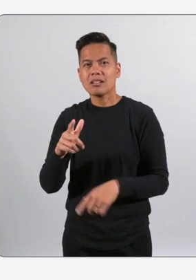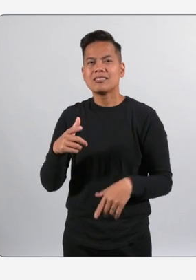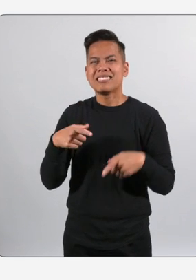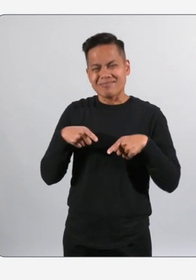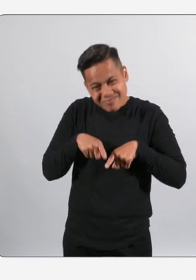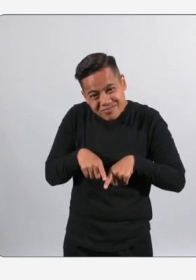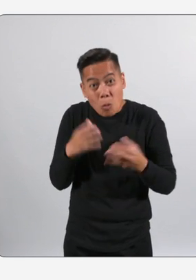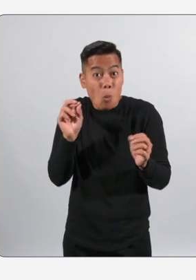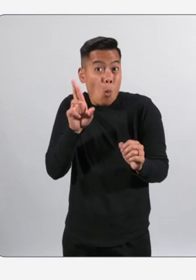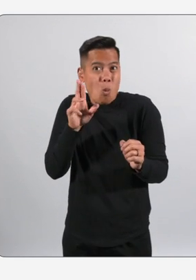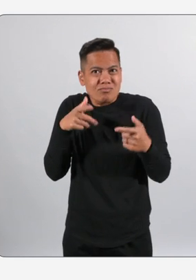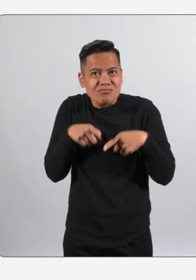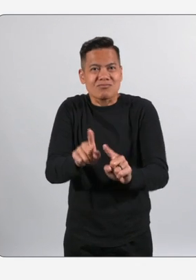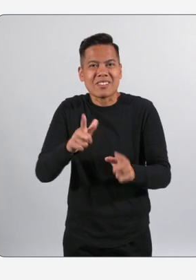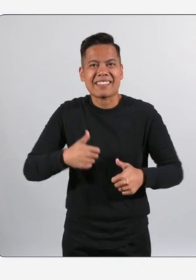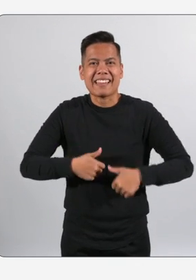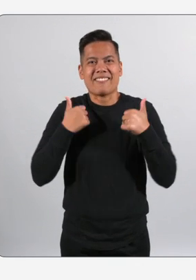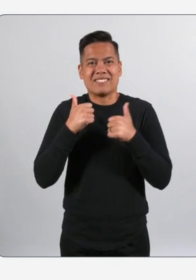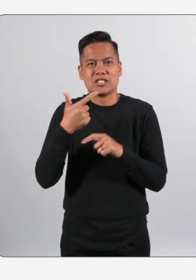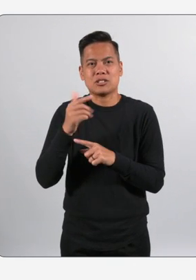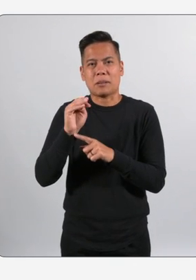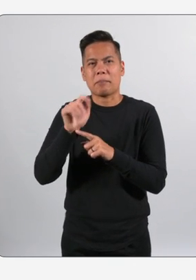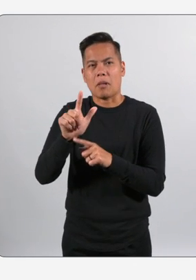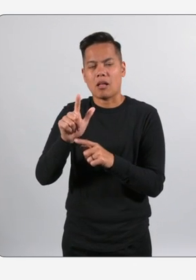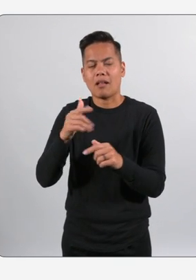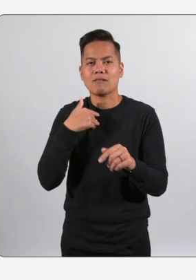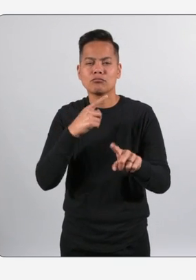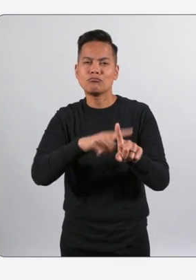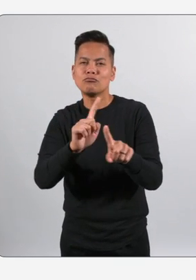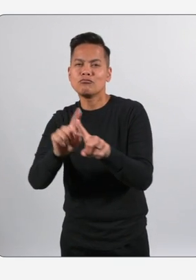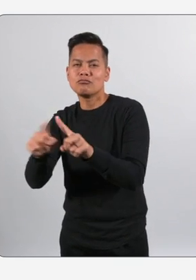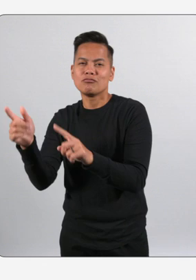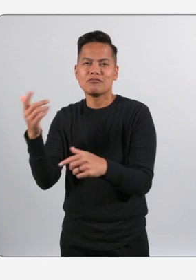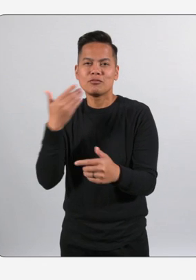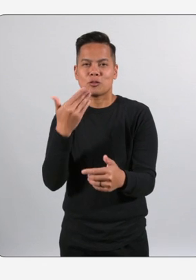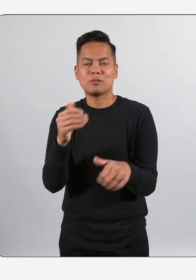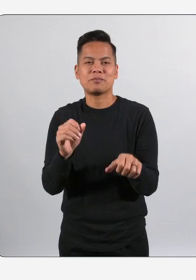you're good at multi tasking! So, settle in and get ready for